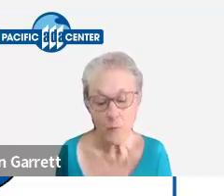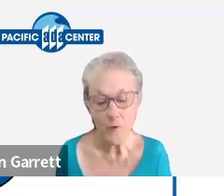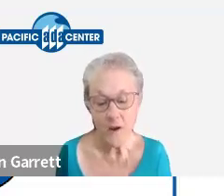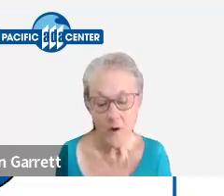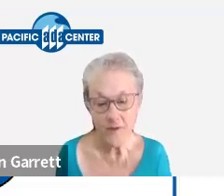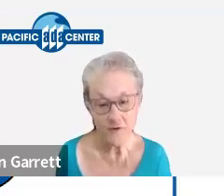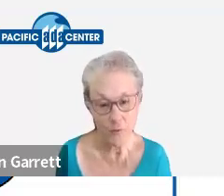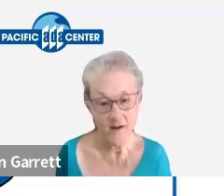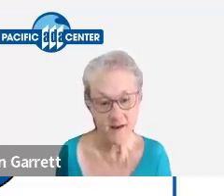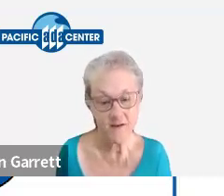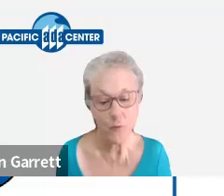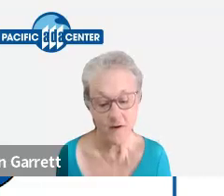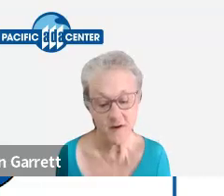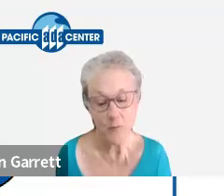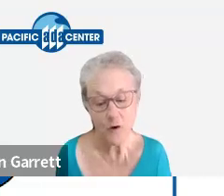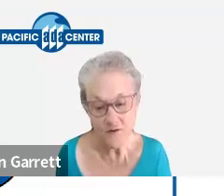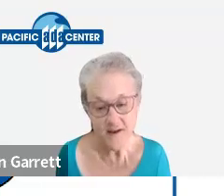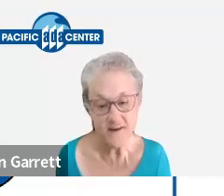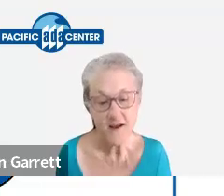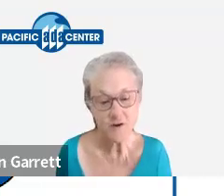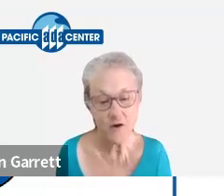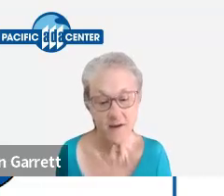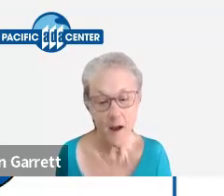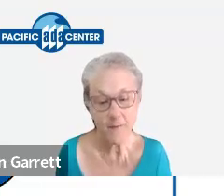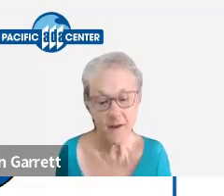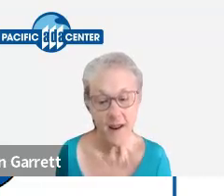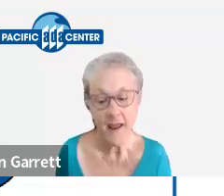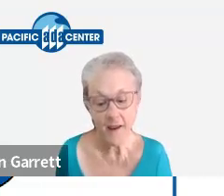And we want those rights, as well, so protests started to happen.